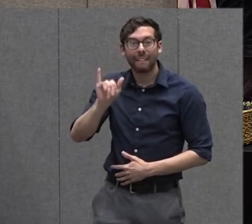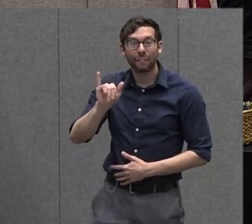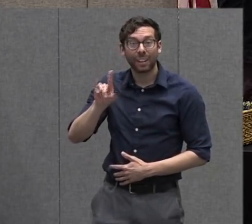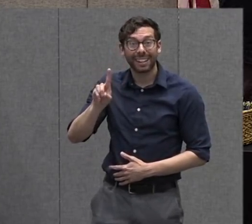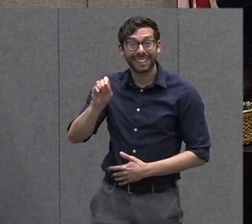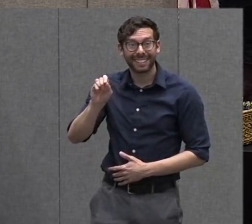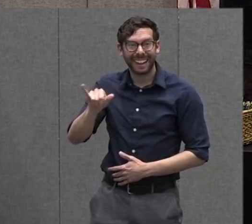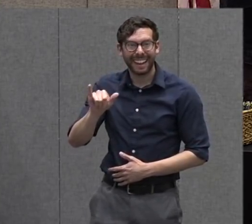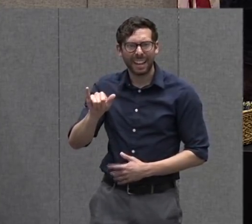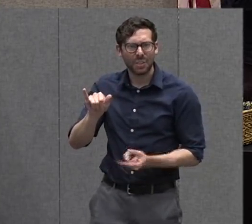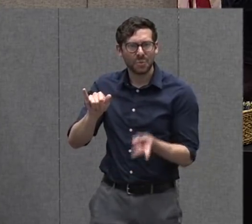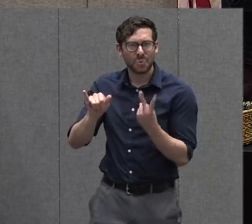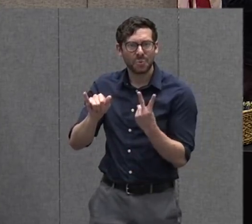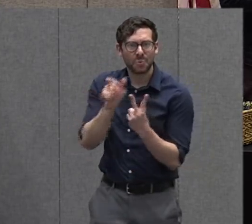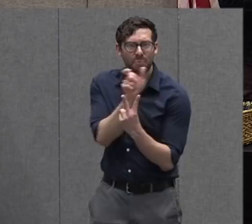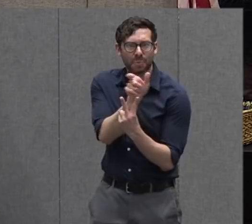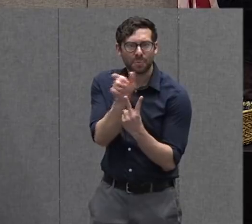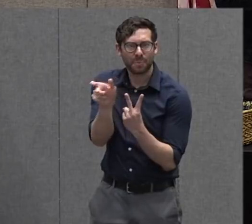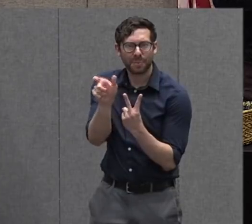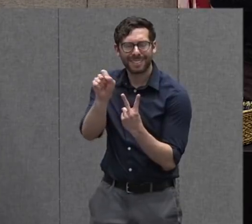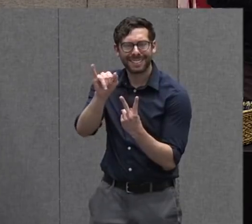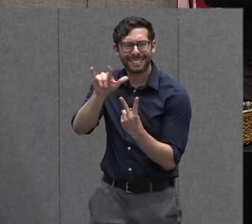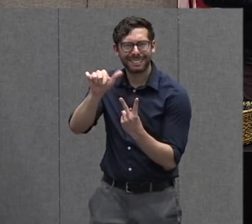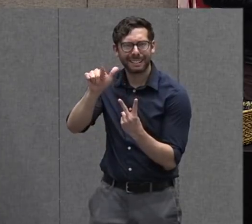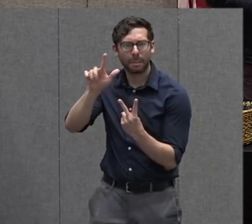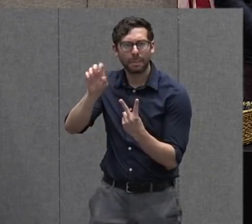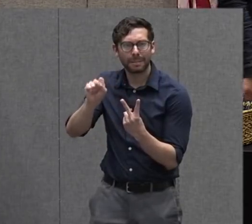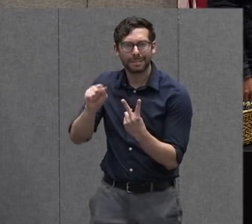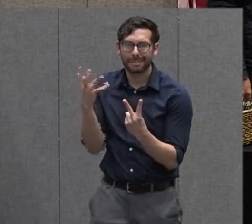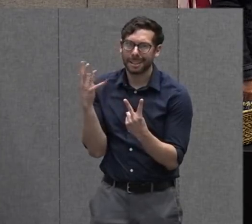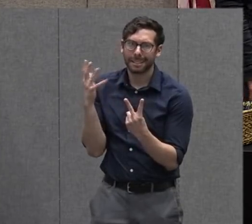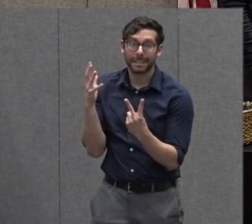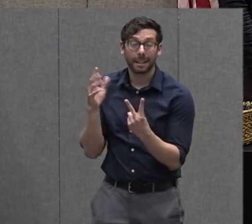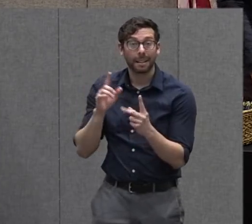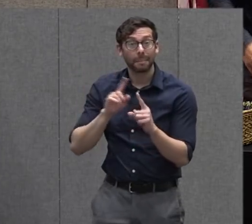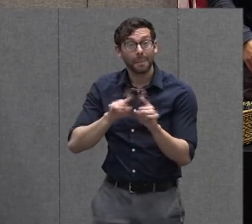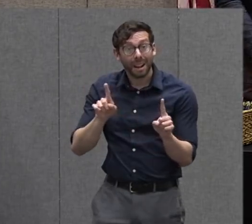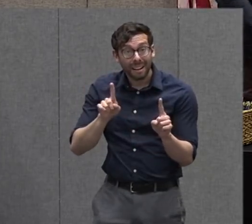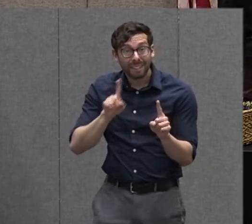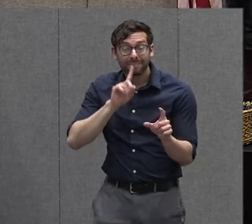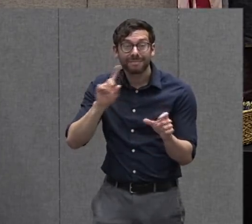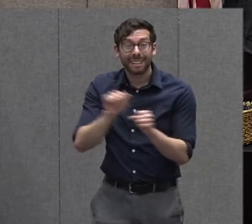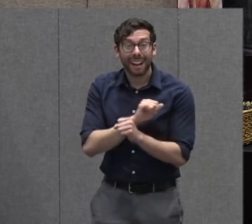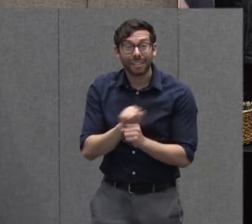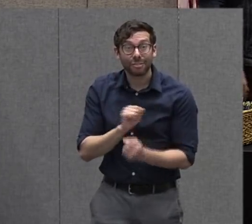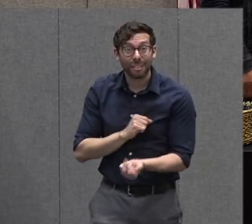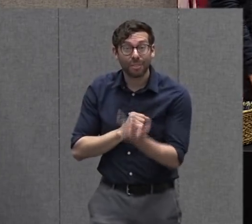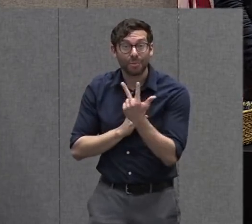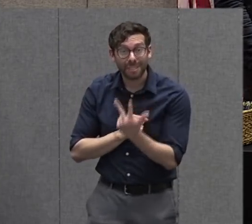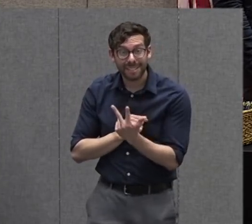every every what, maybe. I thought it was two. [Mr. R] I don't know. [Miss Martindale] But that's why I looked it up.